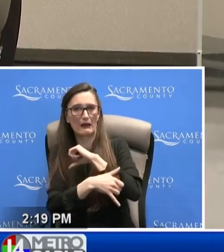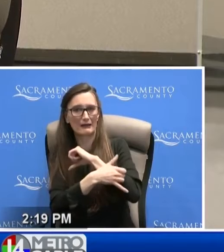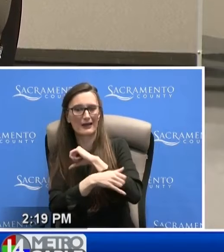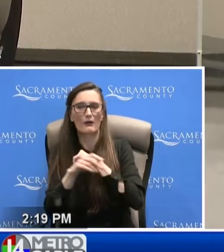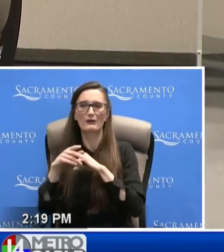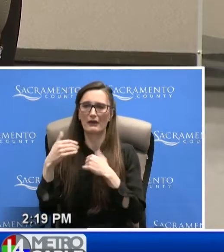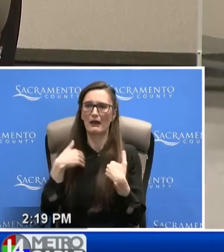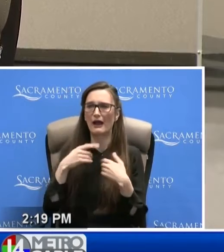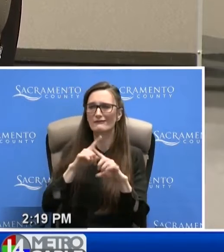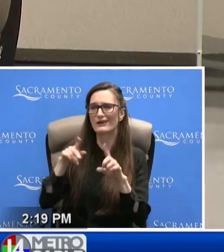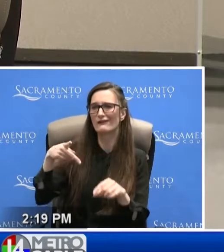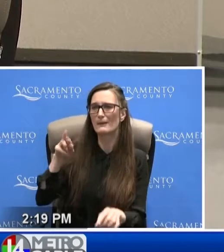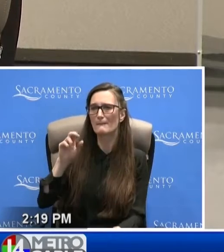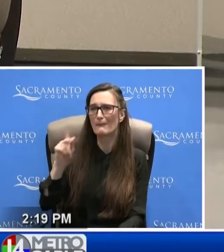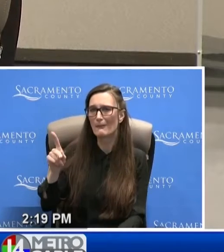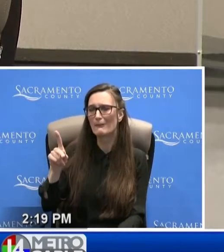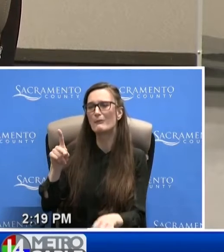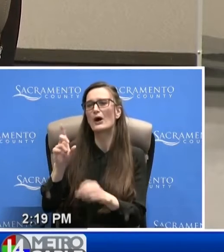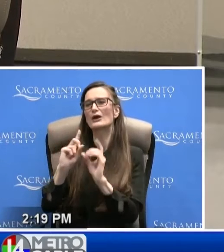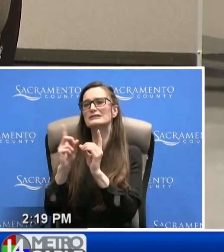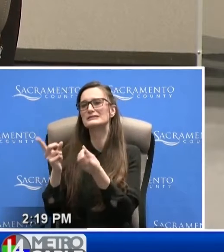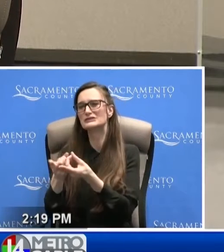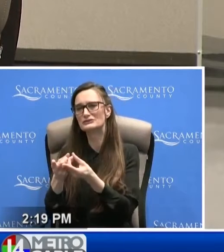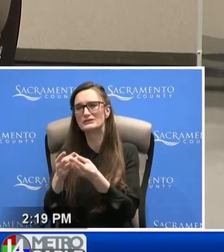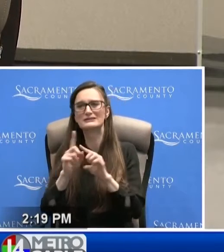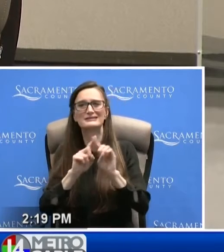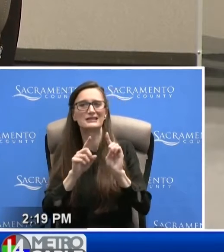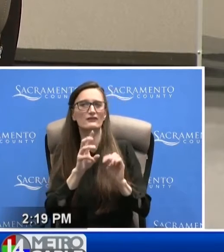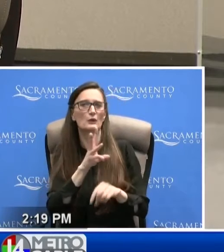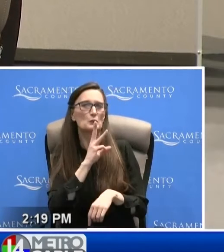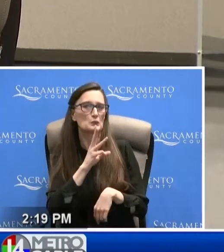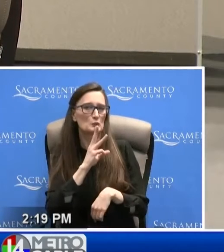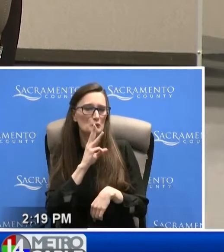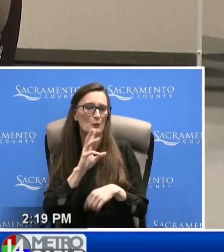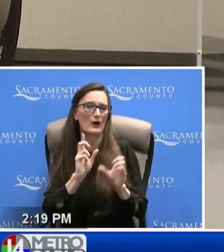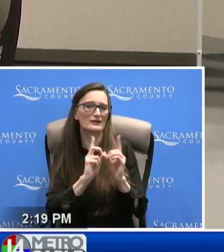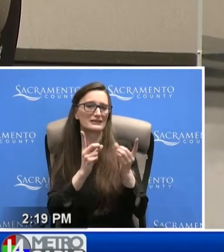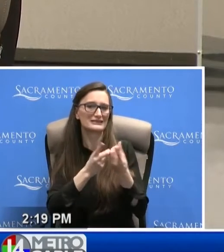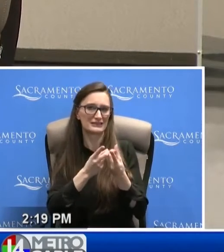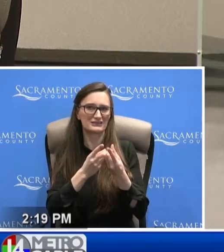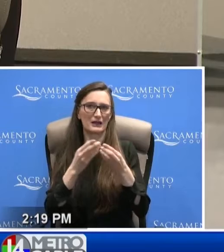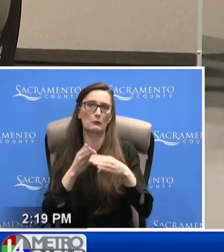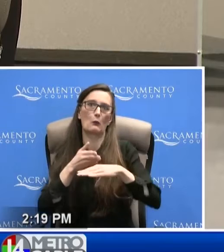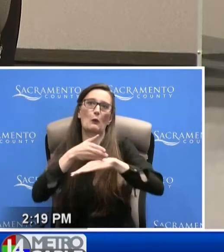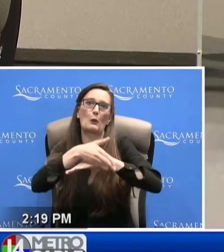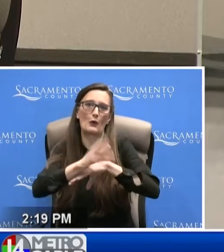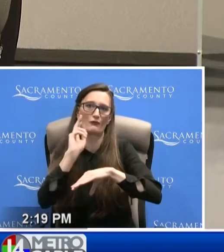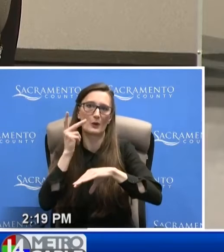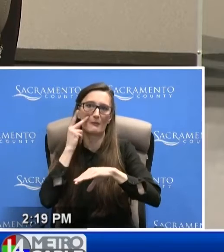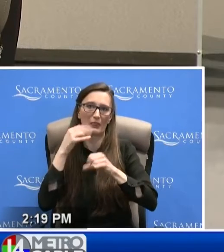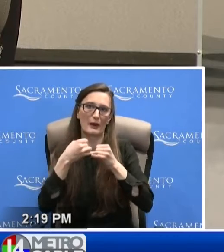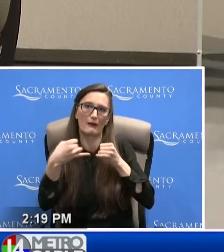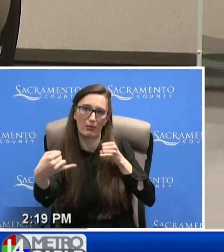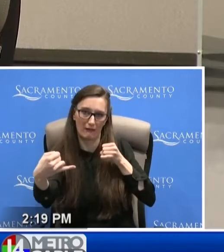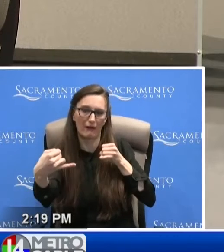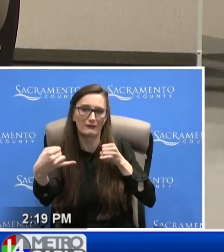and water districts that cross political lines. They're not all